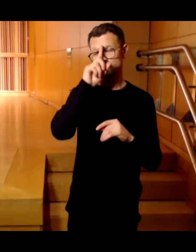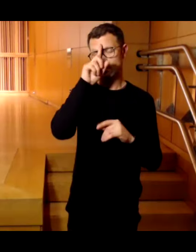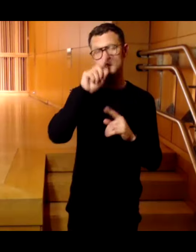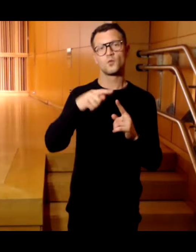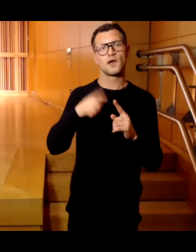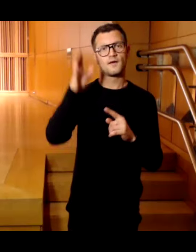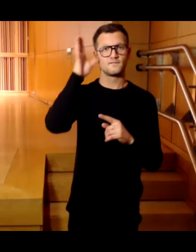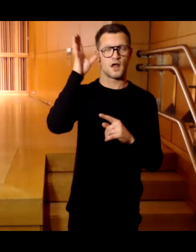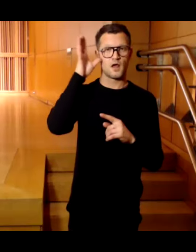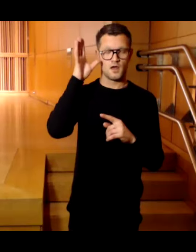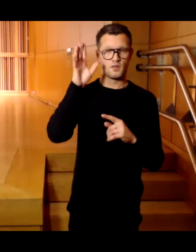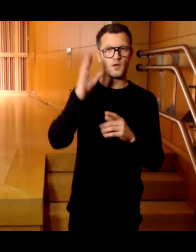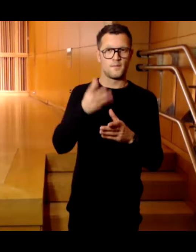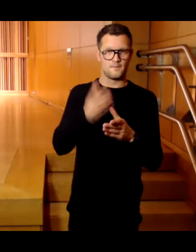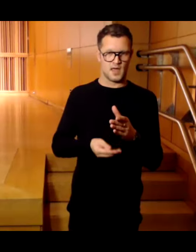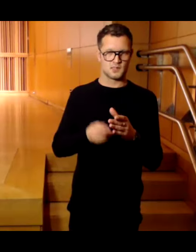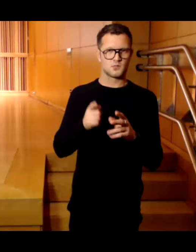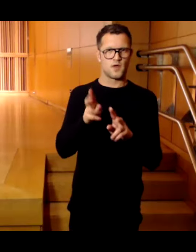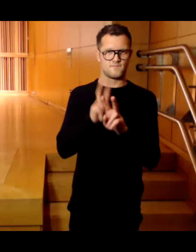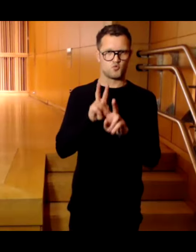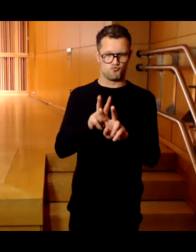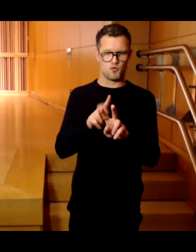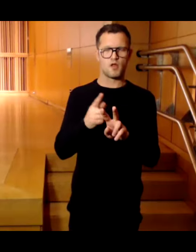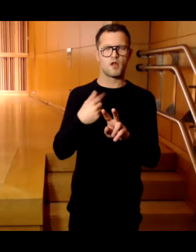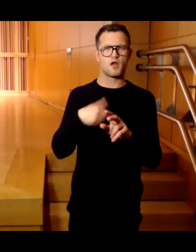I sat in front of his coffin, and the first row of a tiny church.